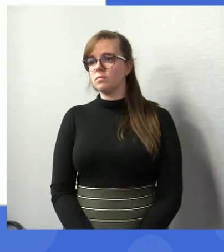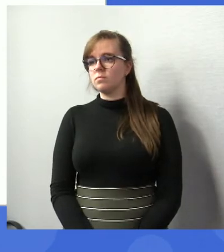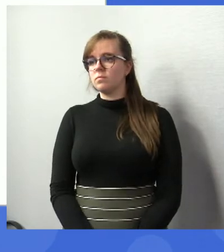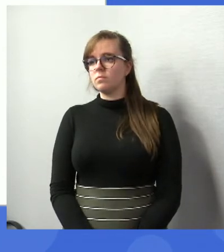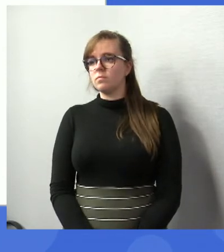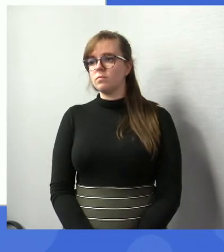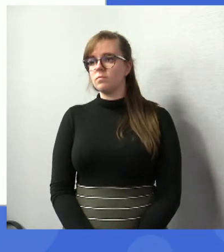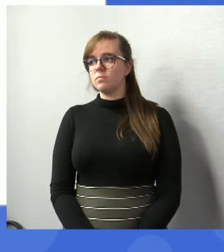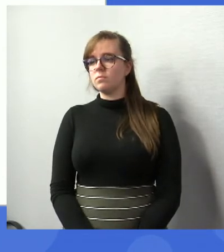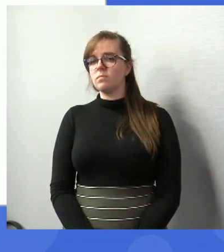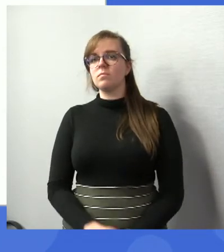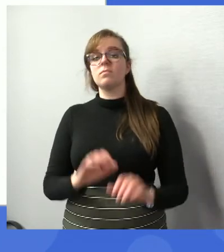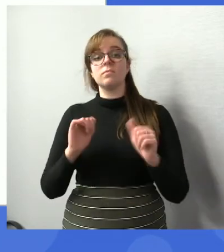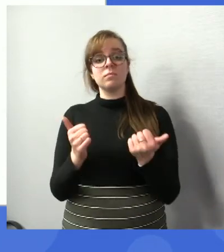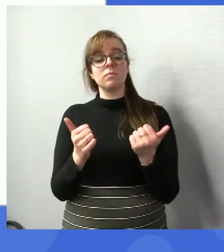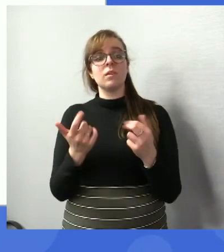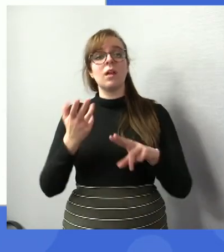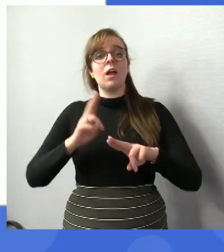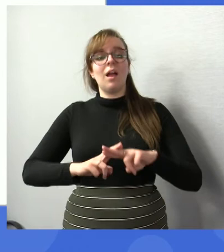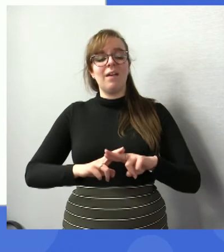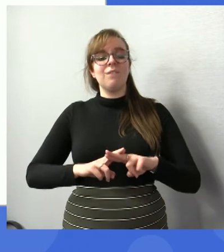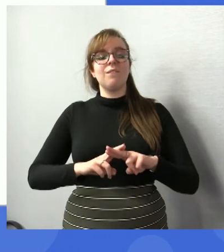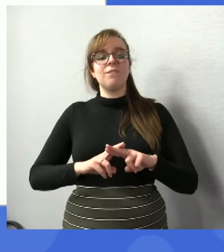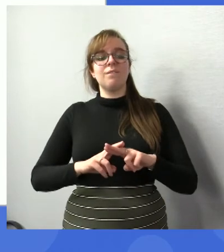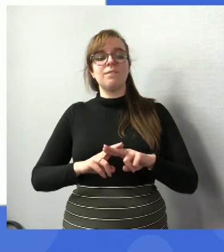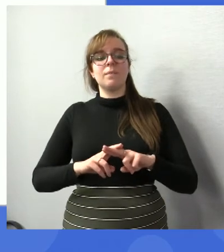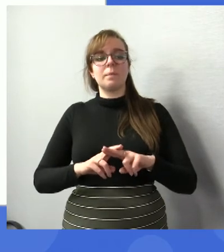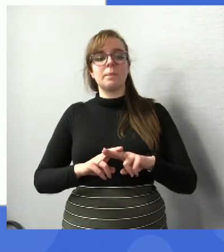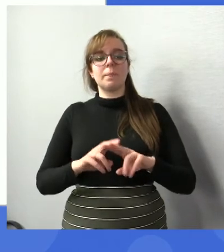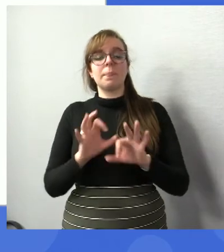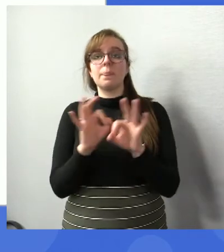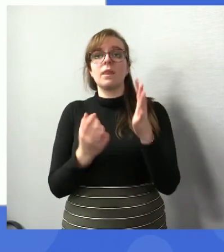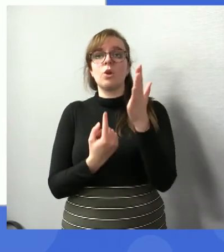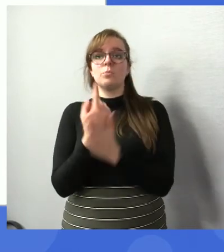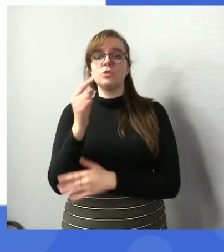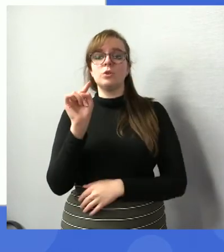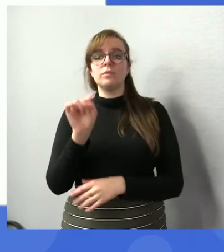okay if anybody hasn't had a chance to press a sender vote if you could do that